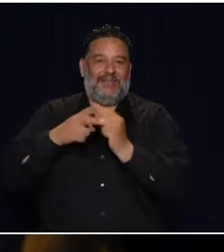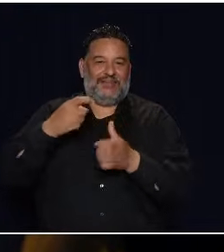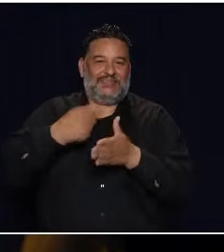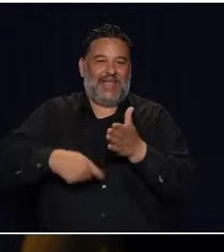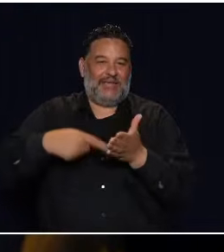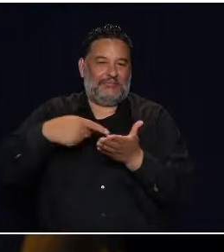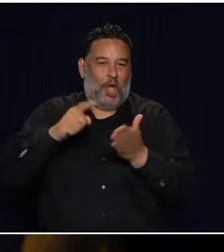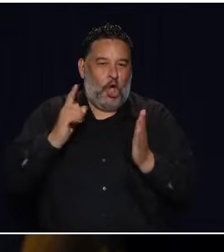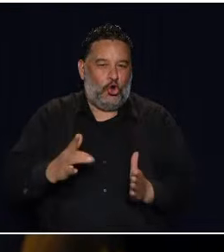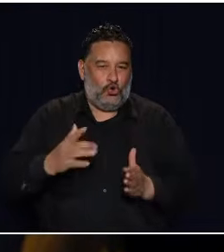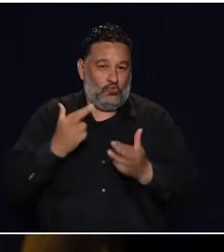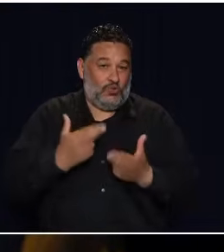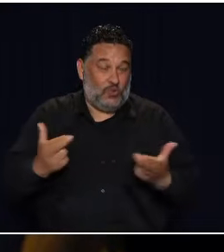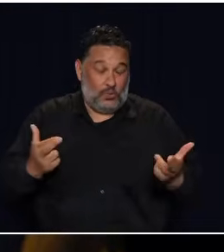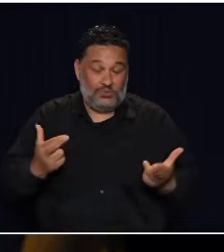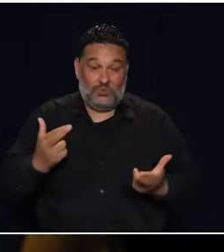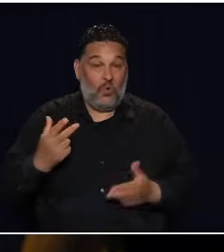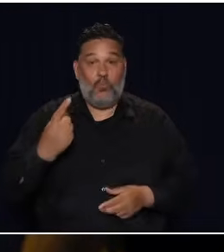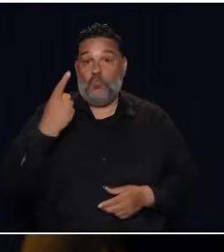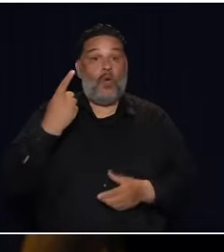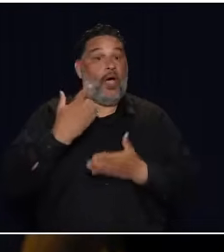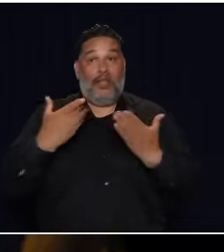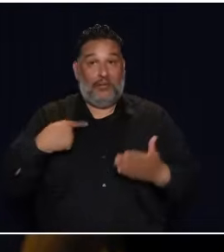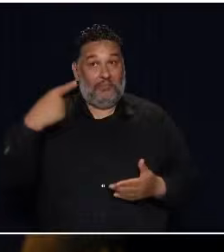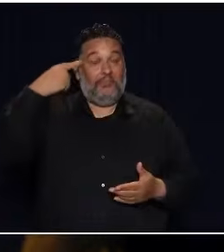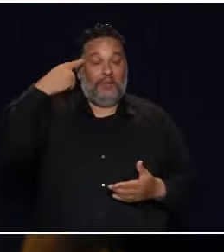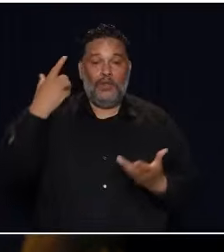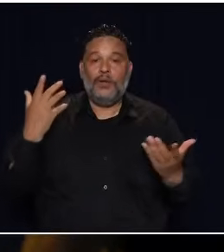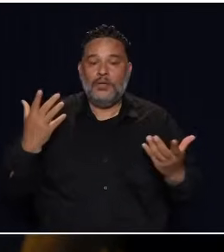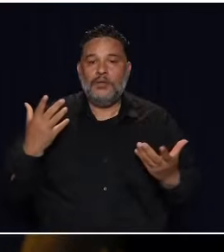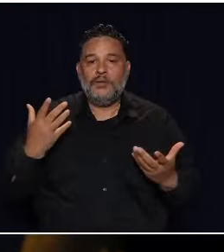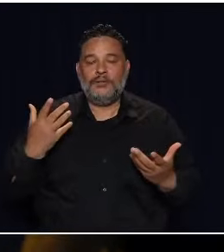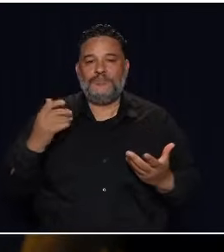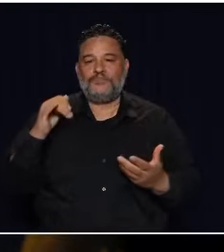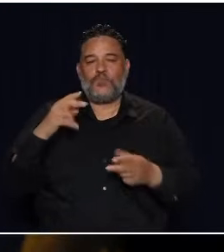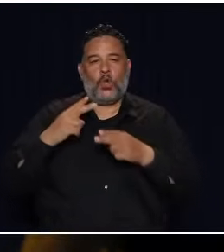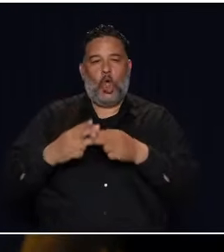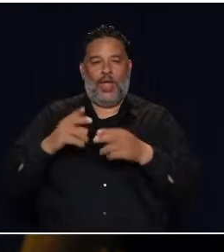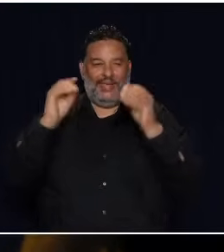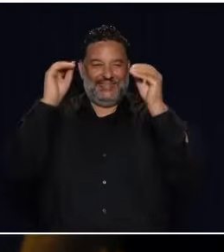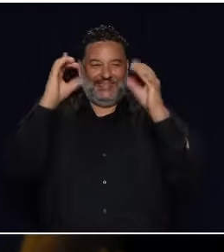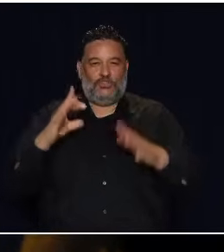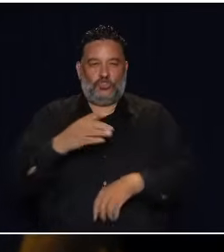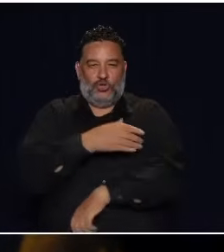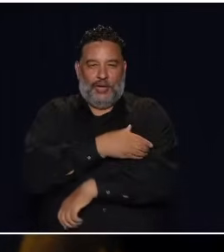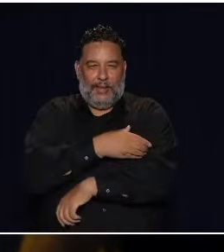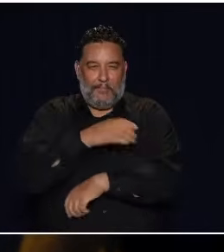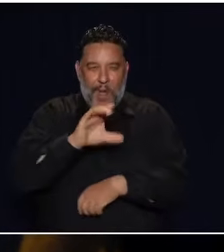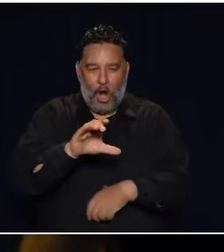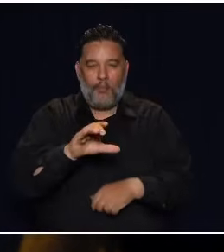SUPERINTENDENT CAN DO SOME